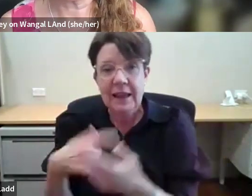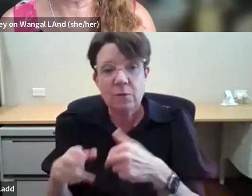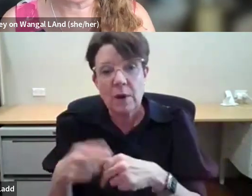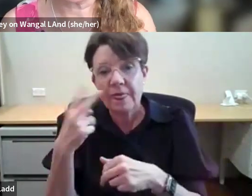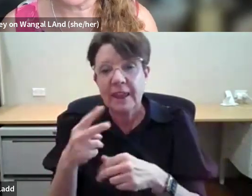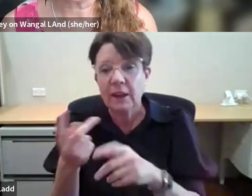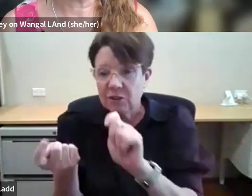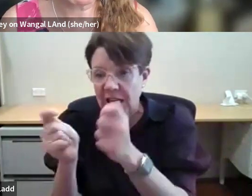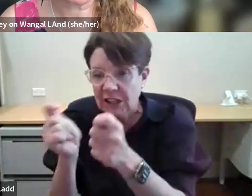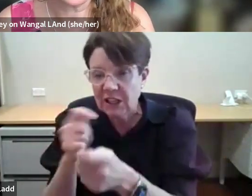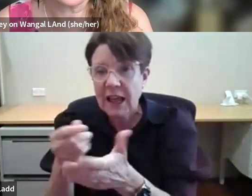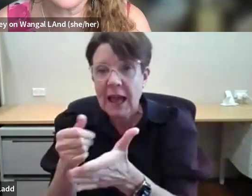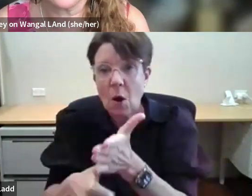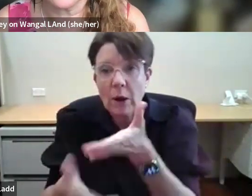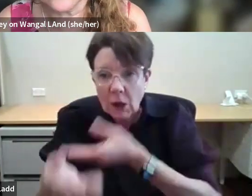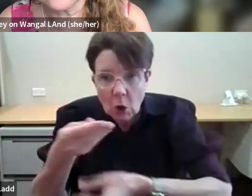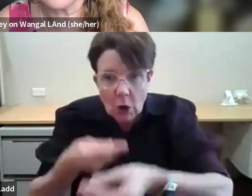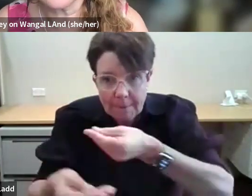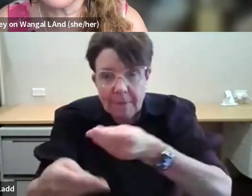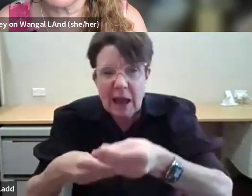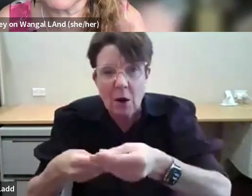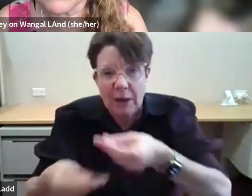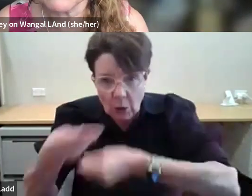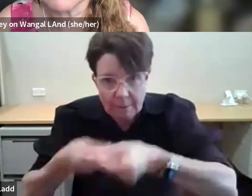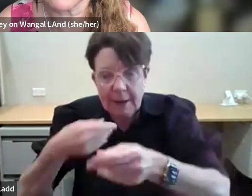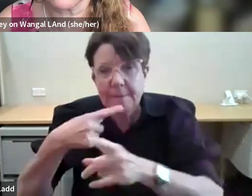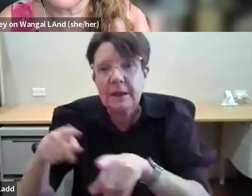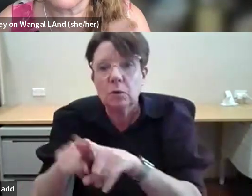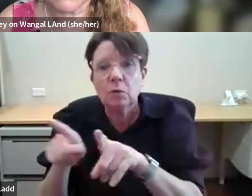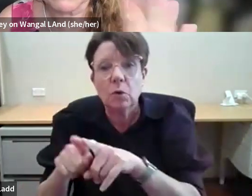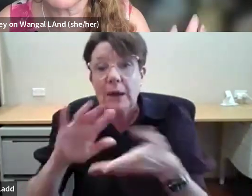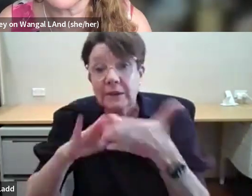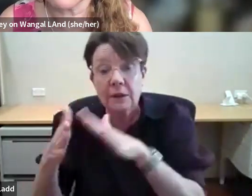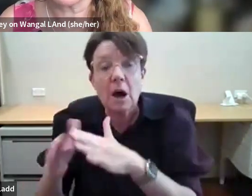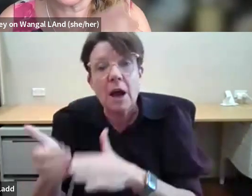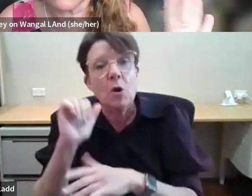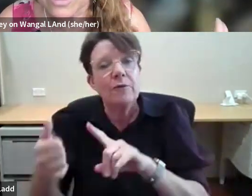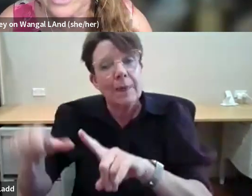Absolutely, and I am in a previous session from this series, you have addressed some of those